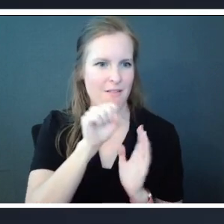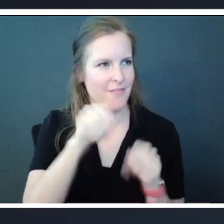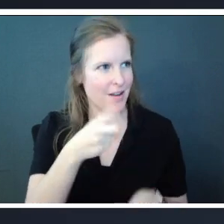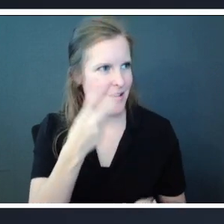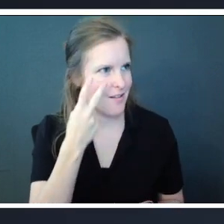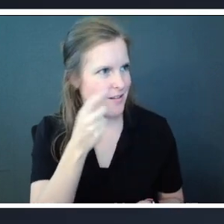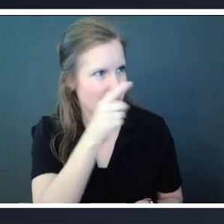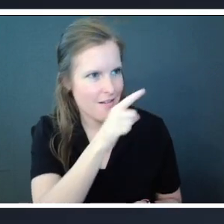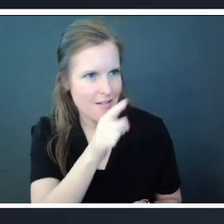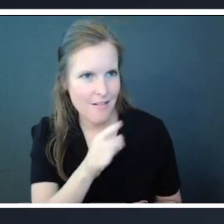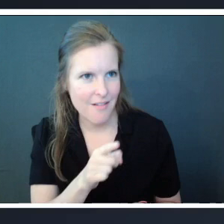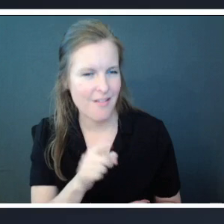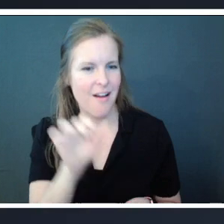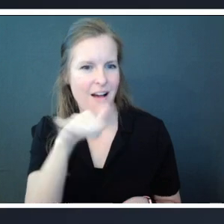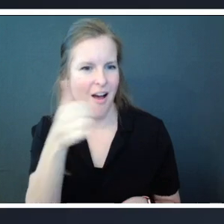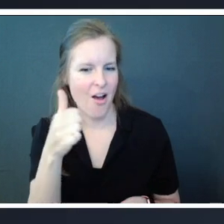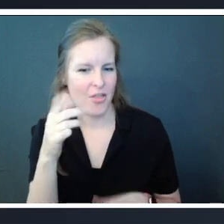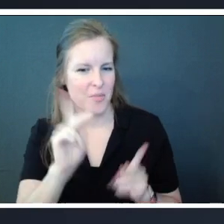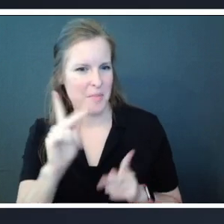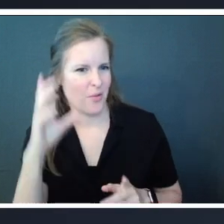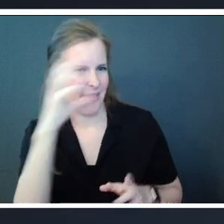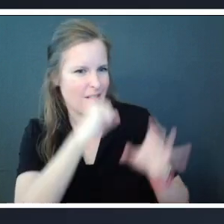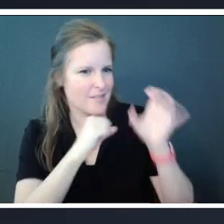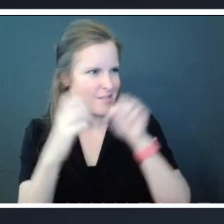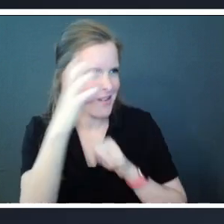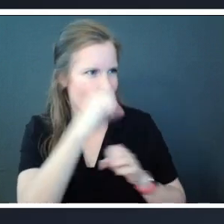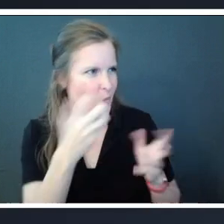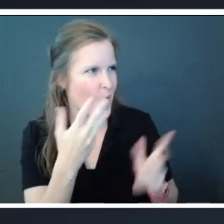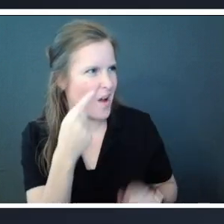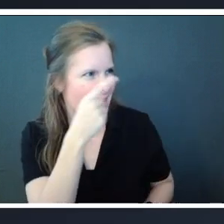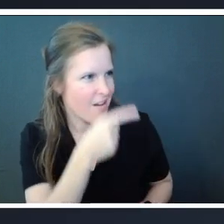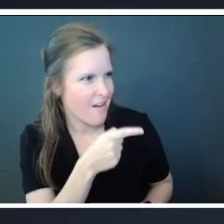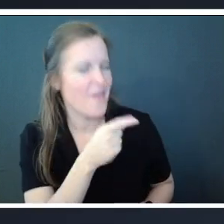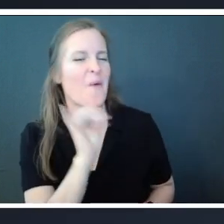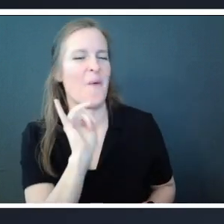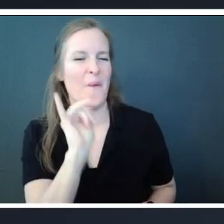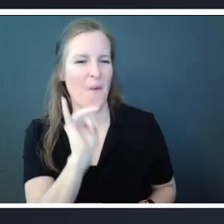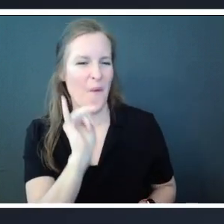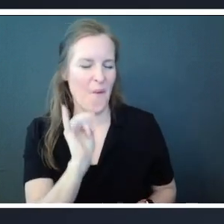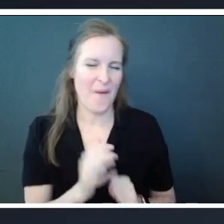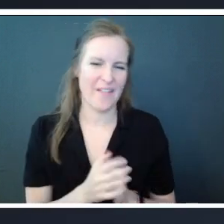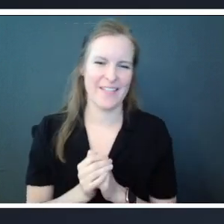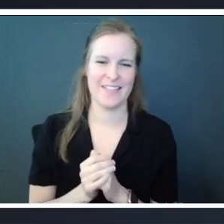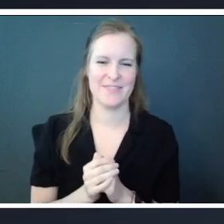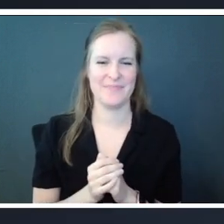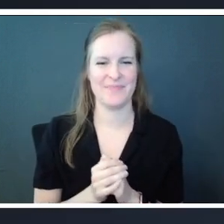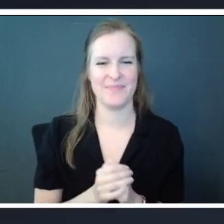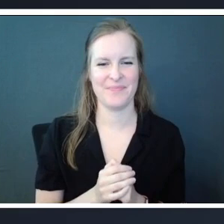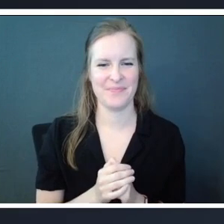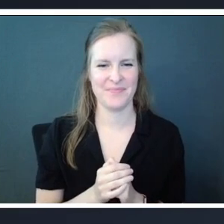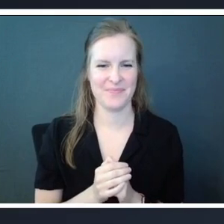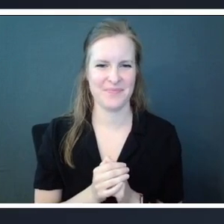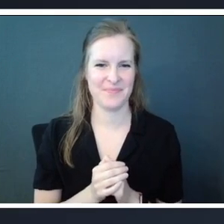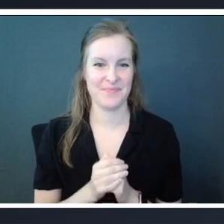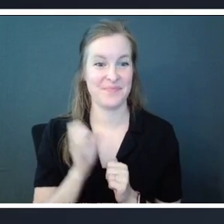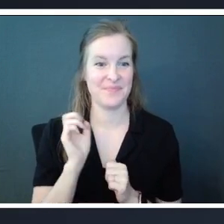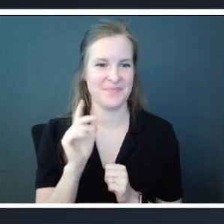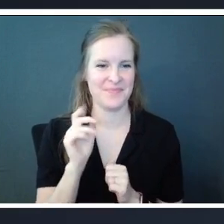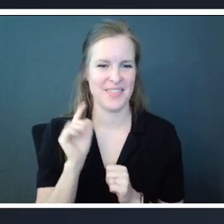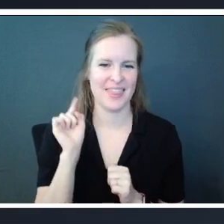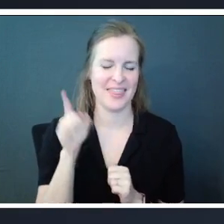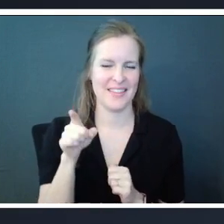too and see how they compared. Okay, next. Alright, here is your poll opportunity. Again,